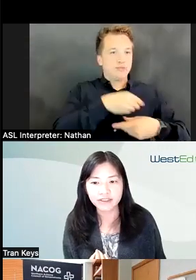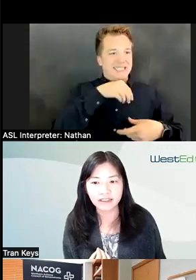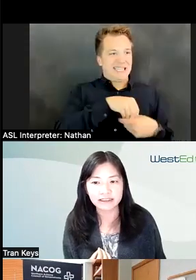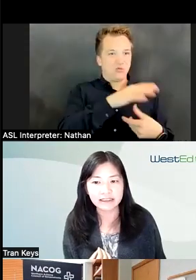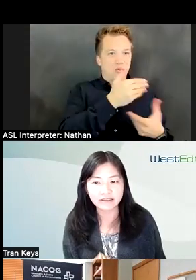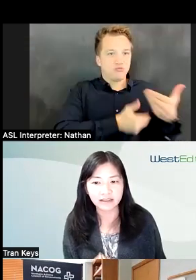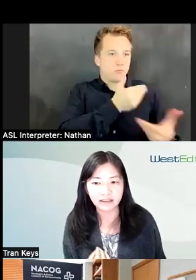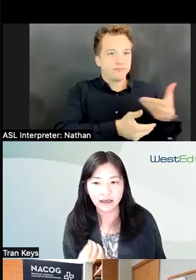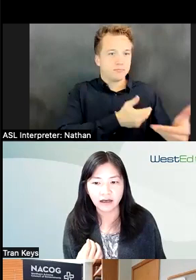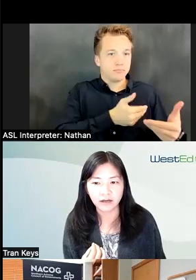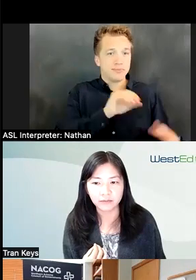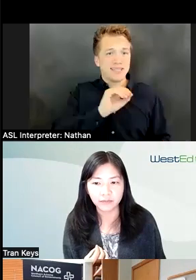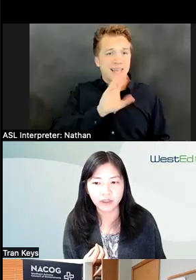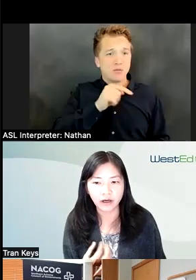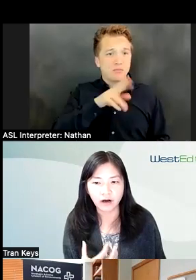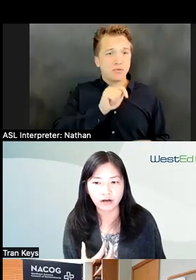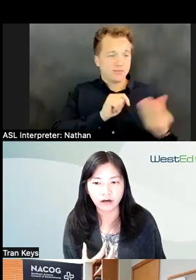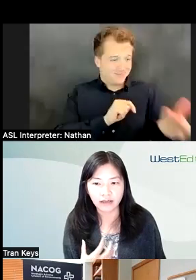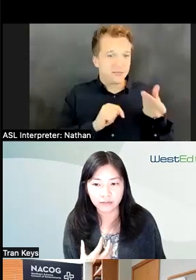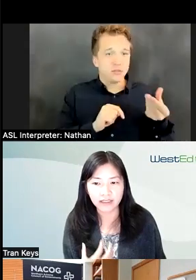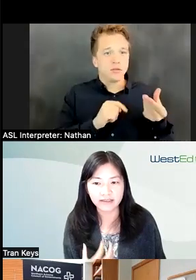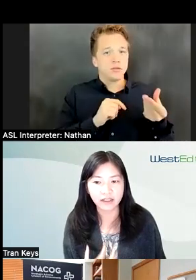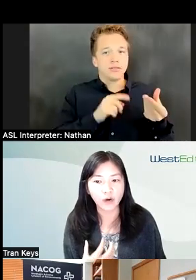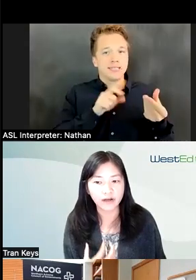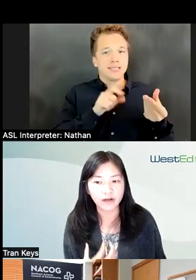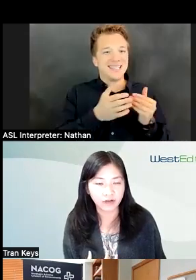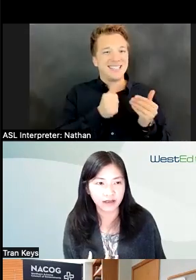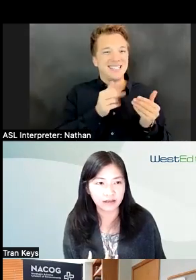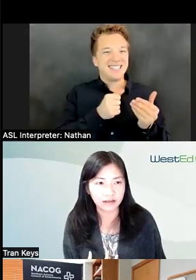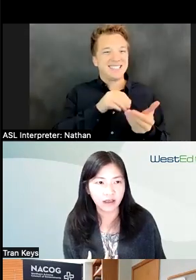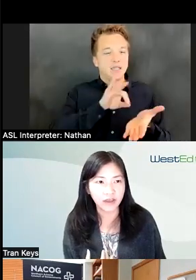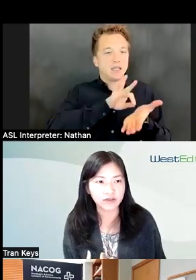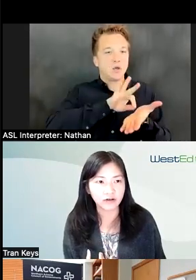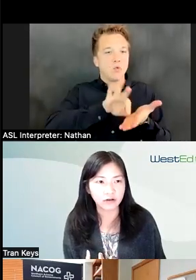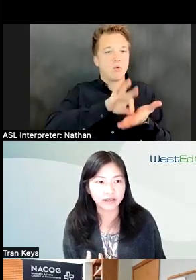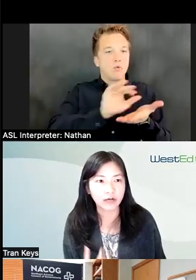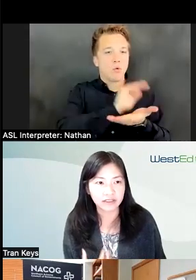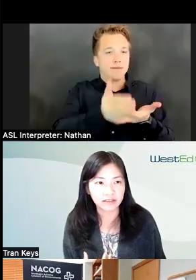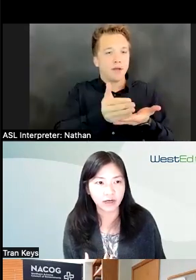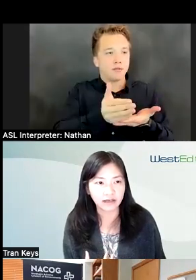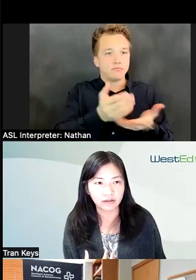Outputs can be easily quantified—things that are counted.